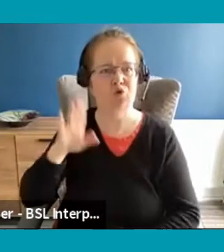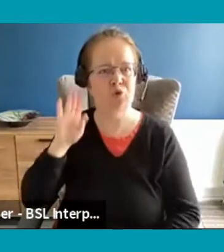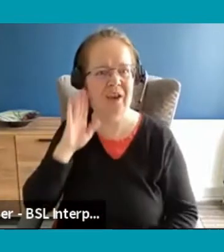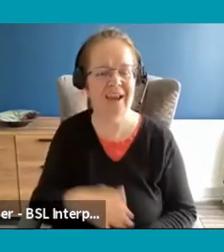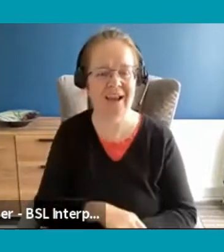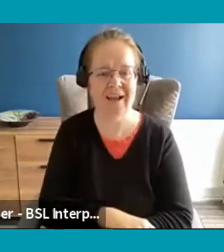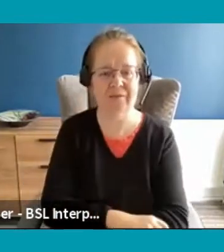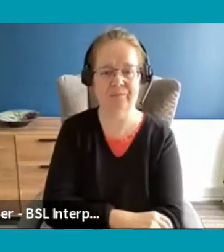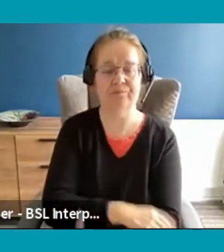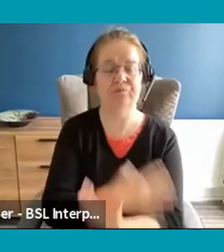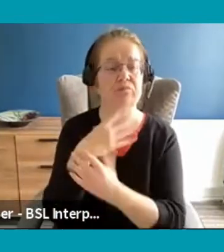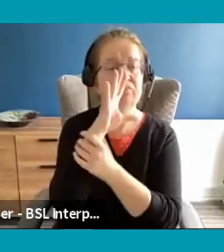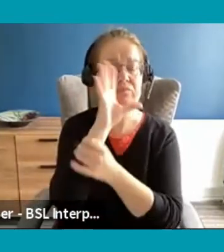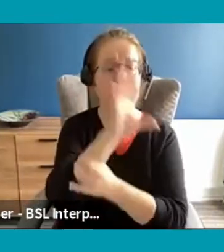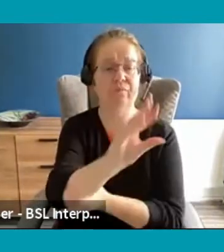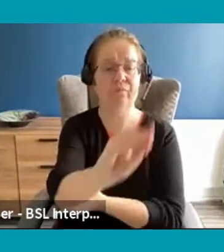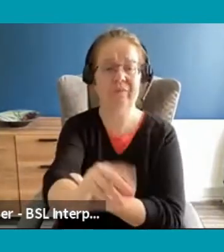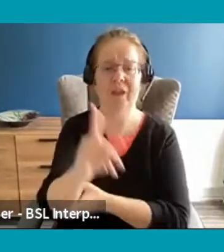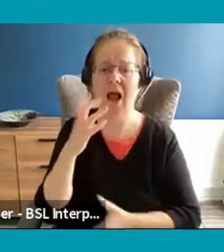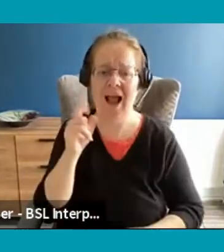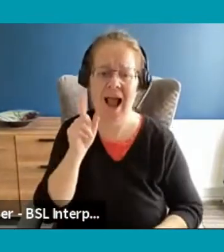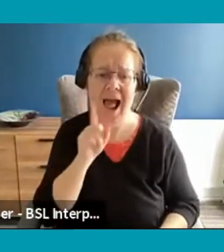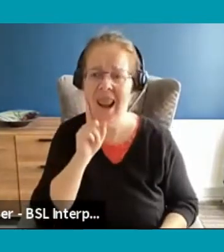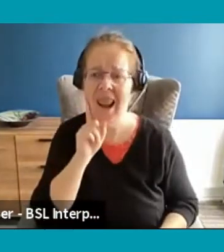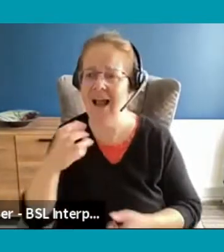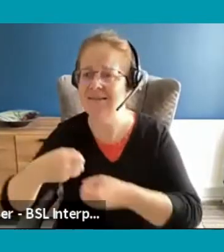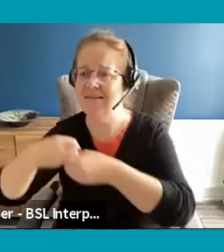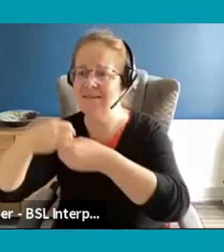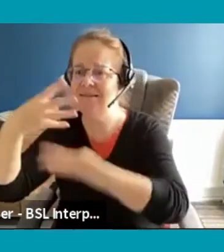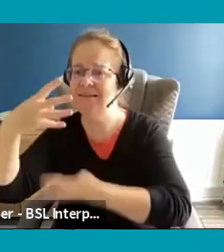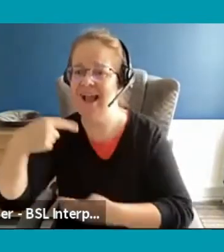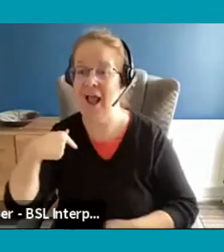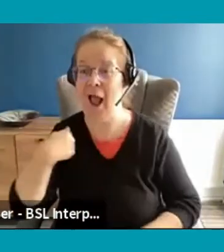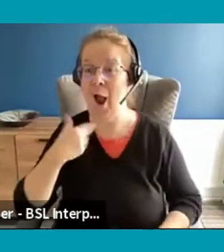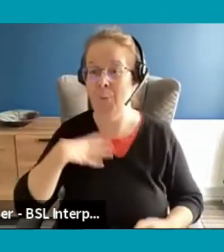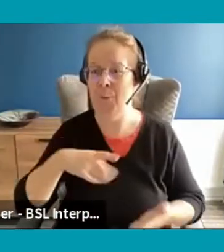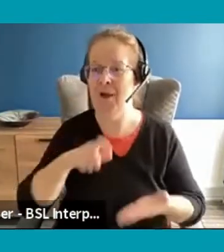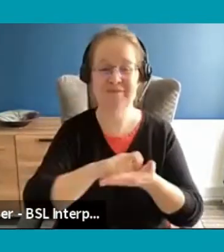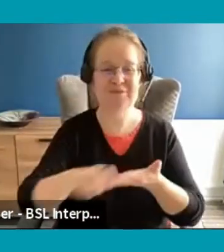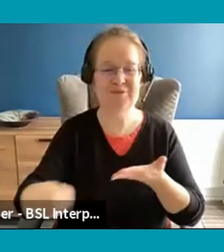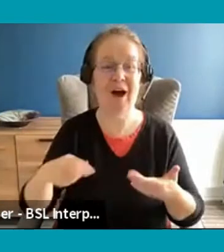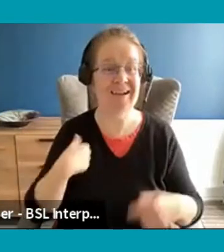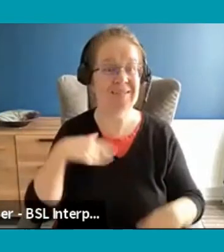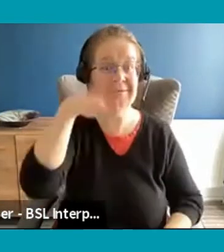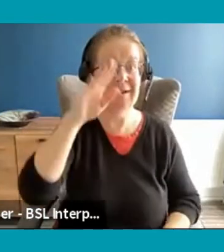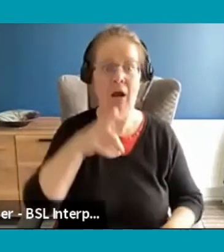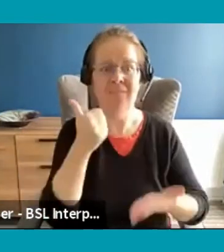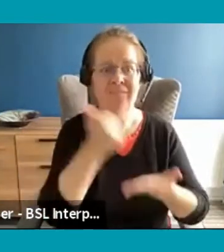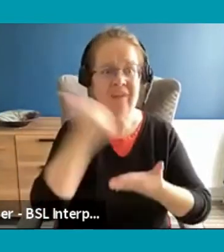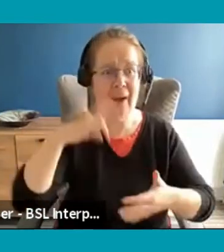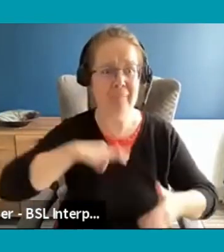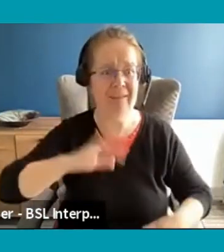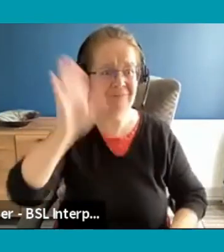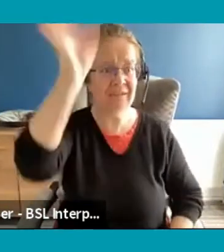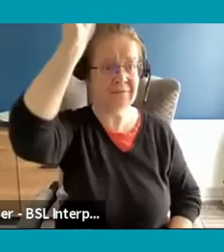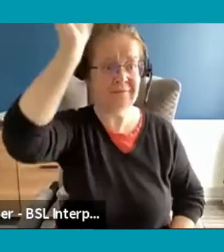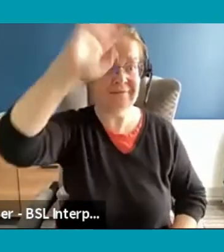know I've had a lady, say. Can I sign up too? Great benefits! So I'm just letting you know it's not a question,